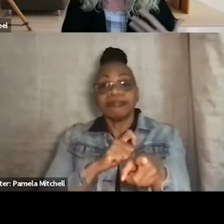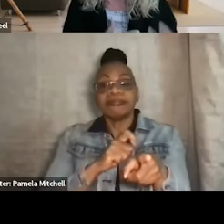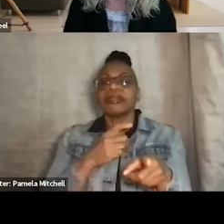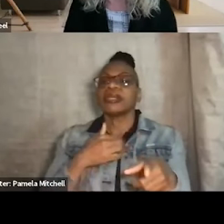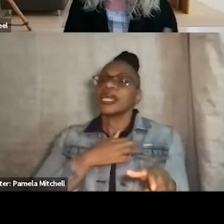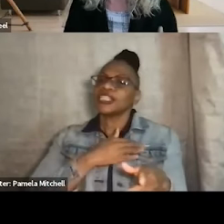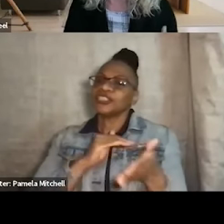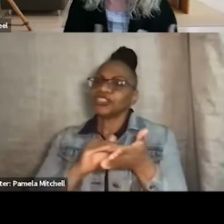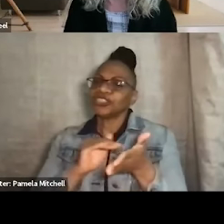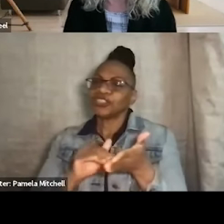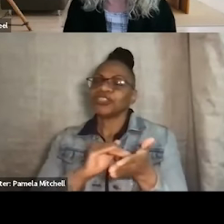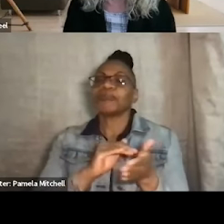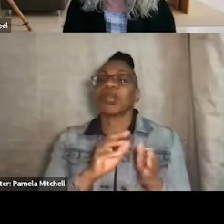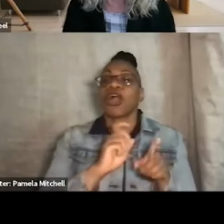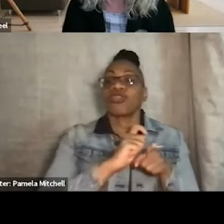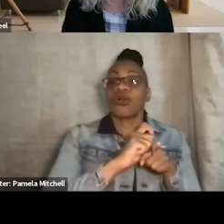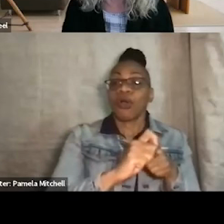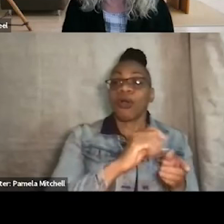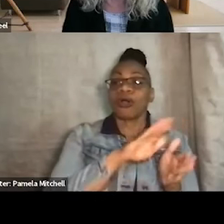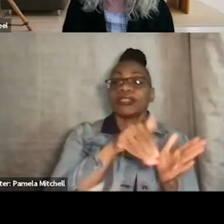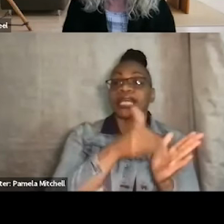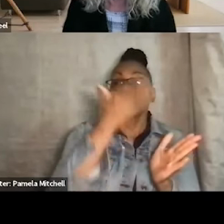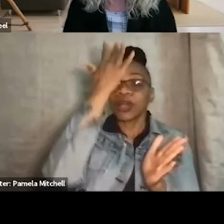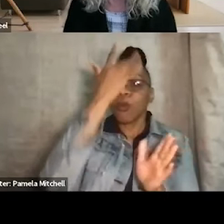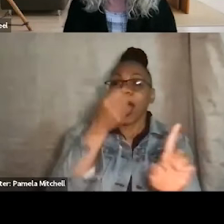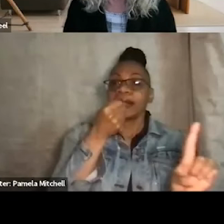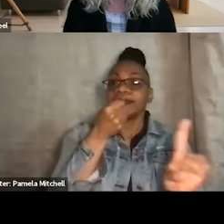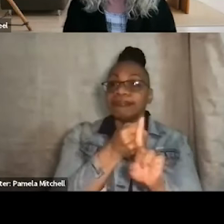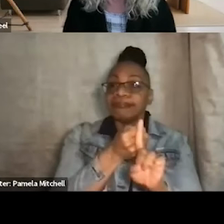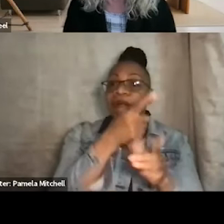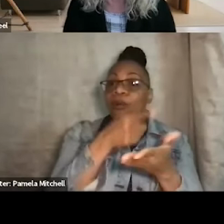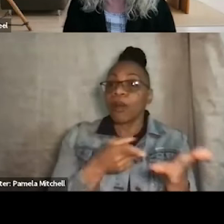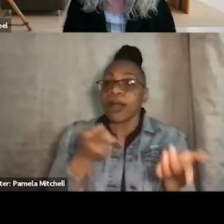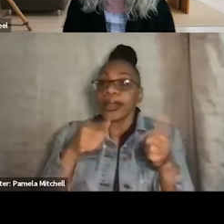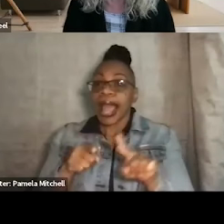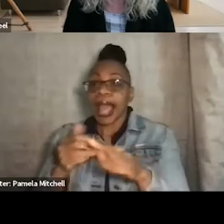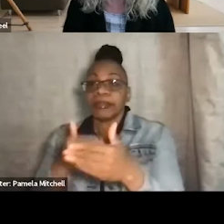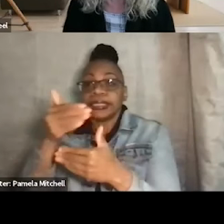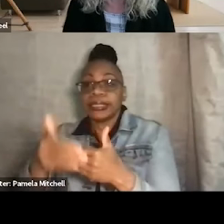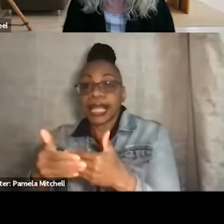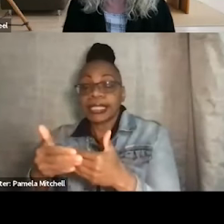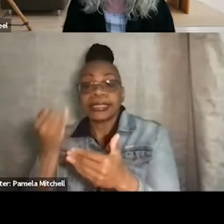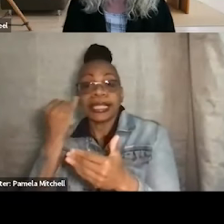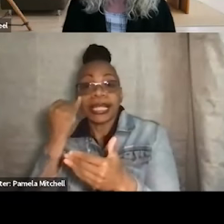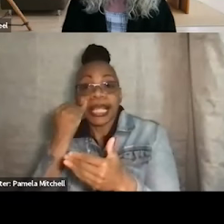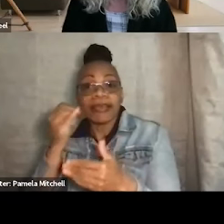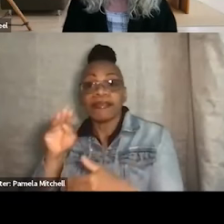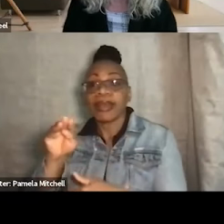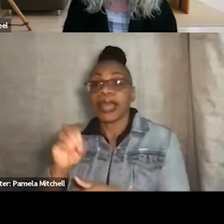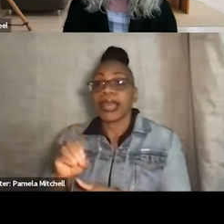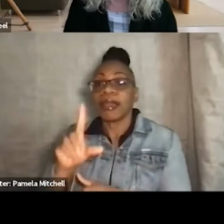because it really impacts what happens next and whether or not a mobile crisis dispatch is warranted.